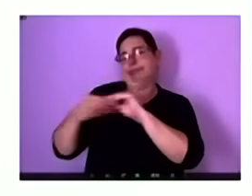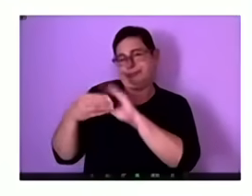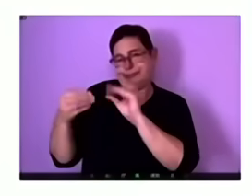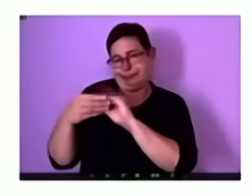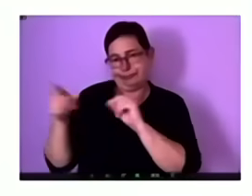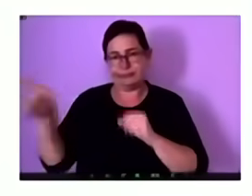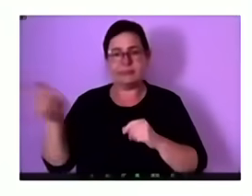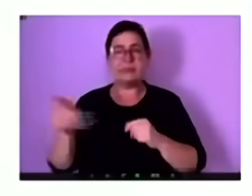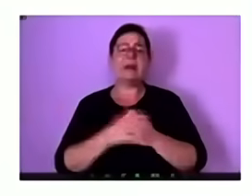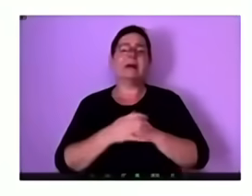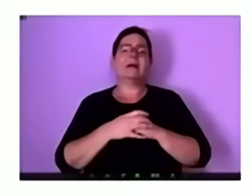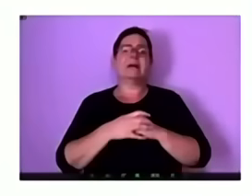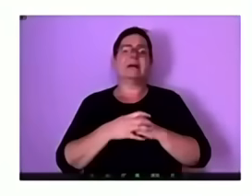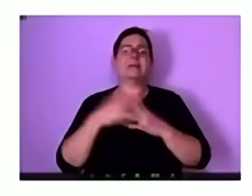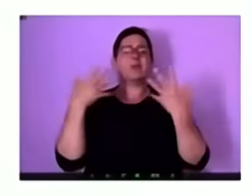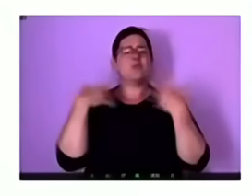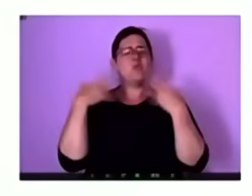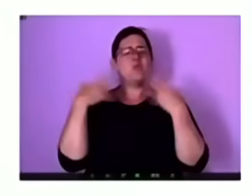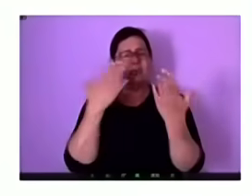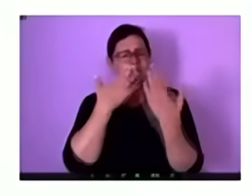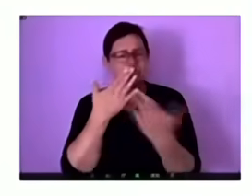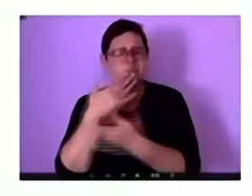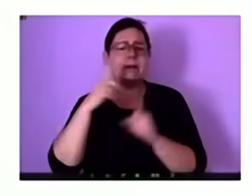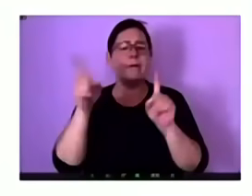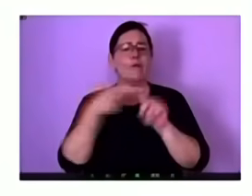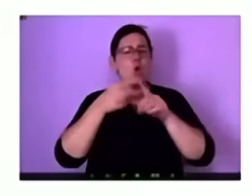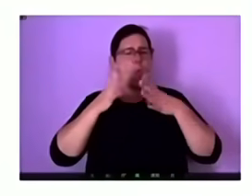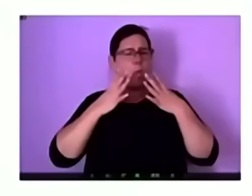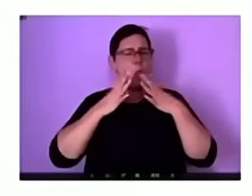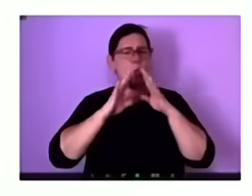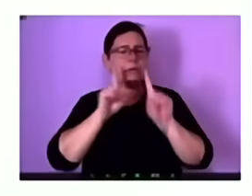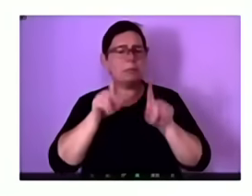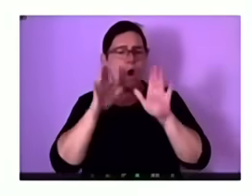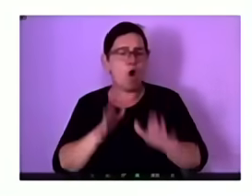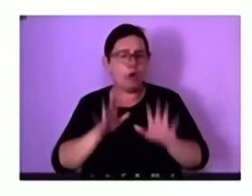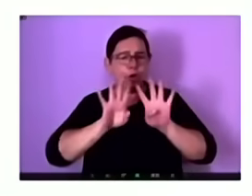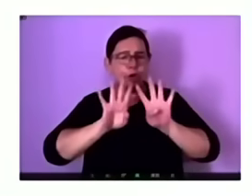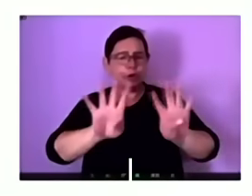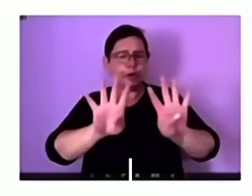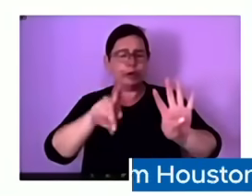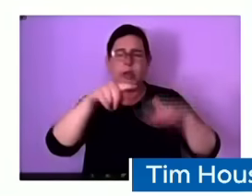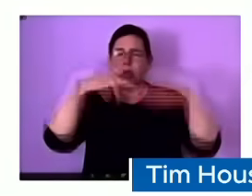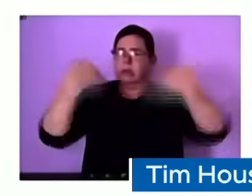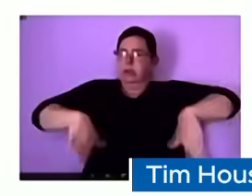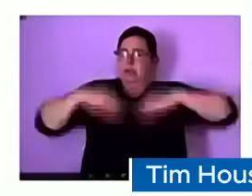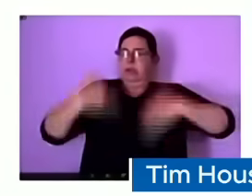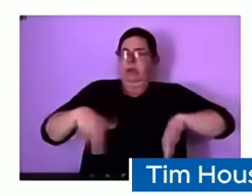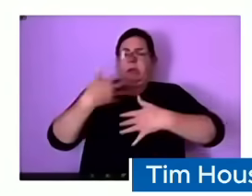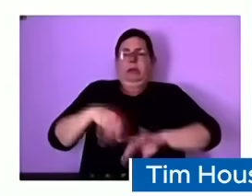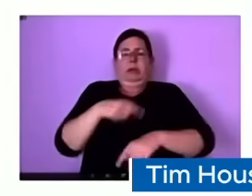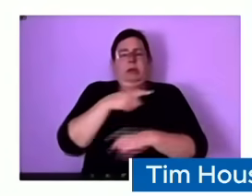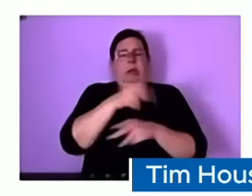THEY'VE BEEN USING BOATS TO RESCUE PEOPLE WHO ARE IN SCARY